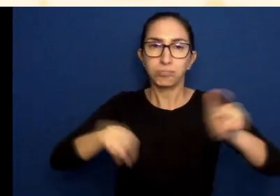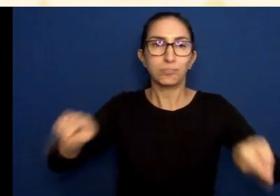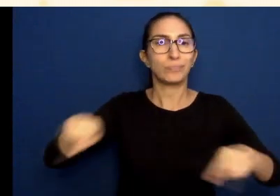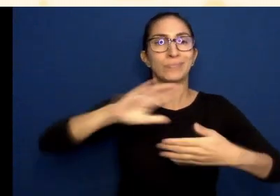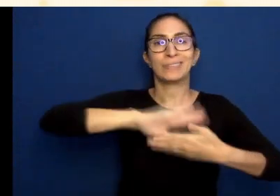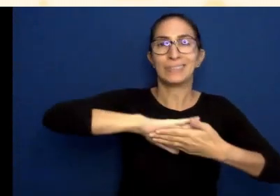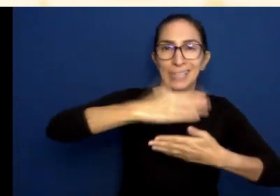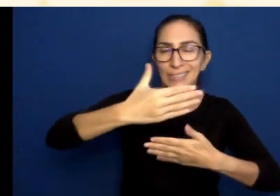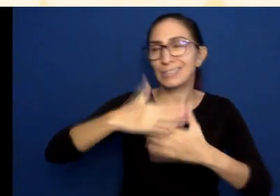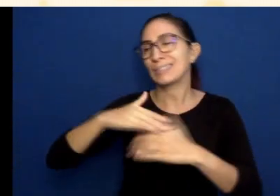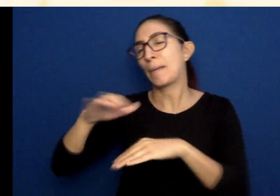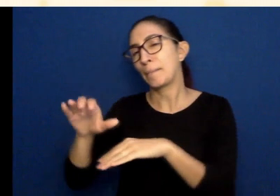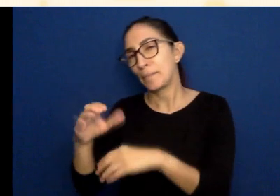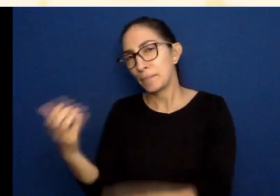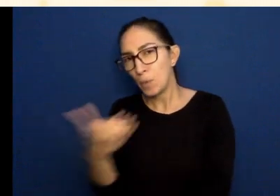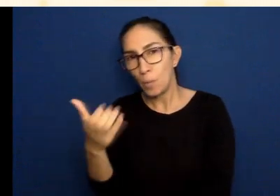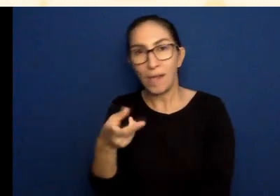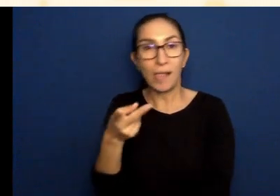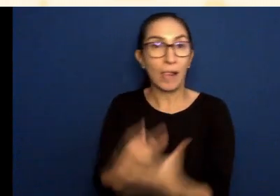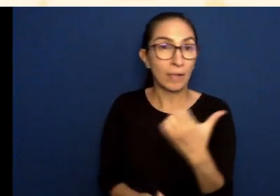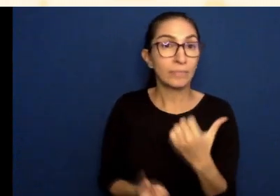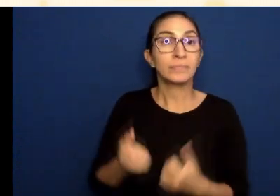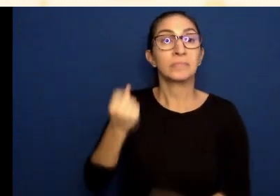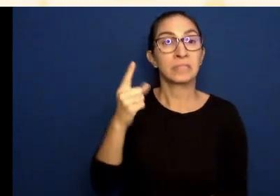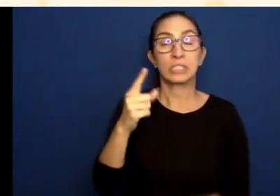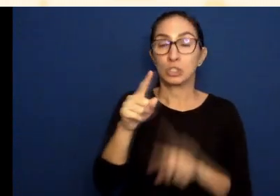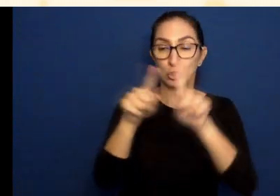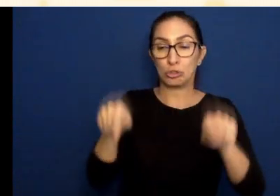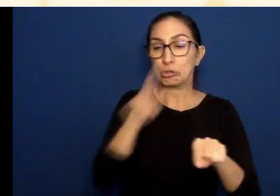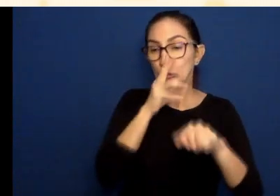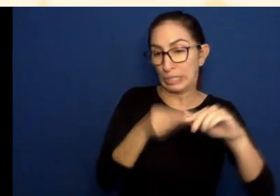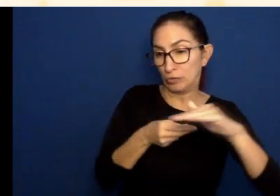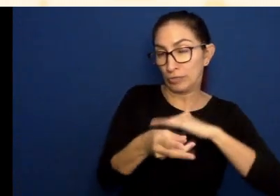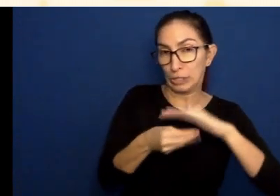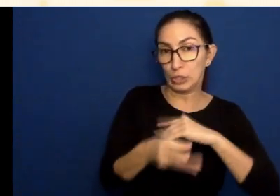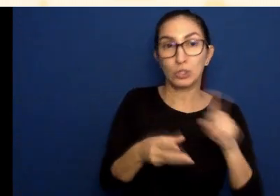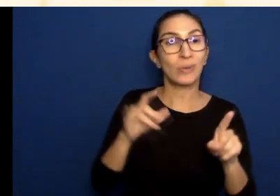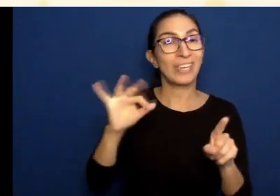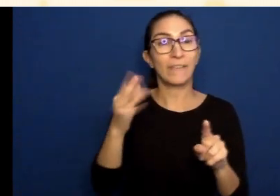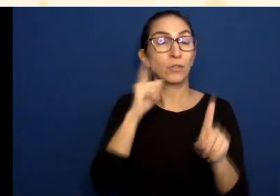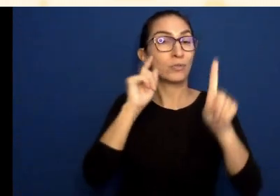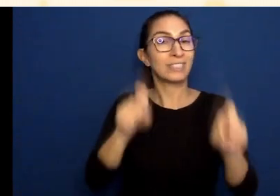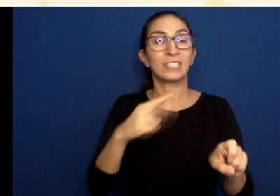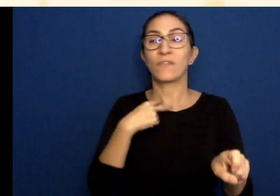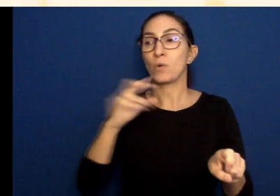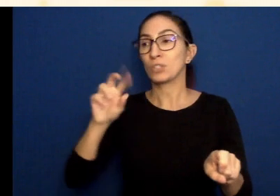The other thing to remember is that there are assistive technologies that work across desktop and mobile devices.